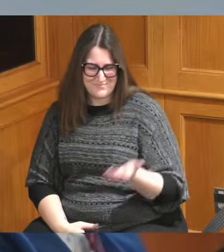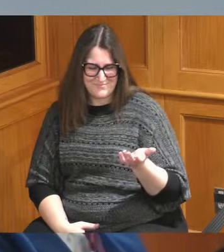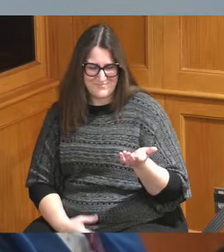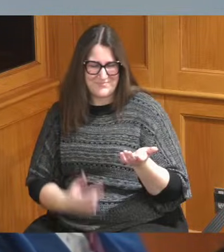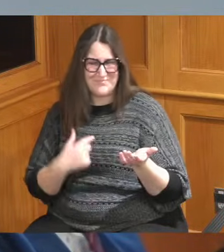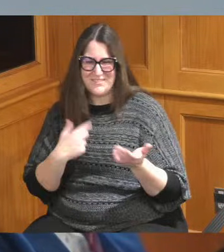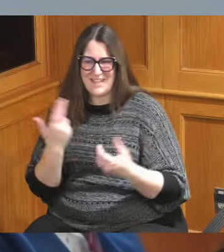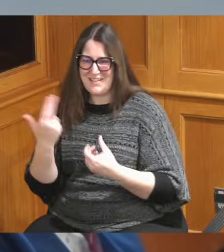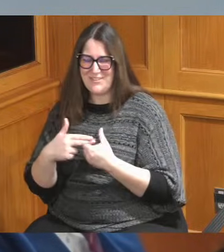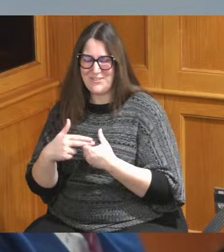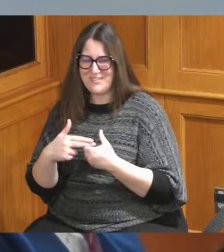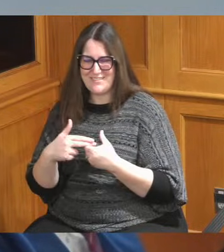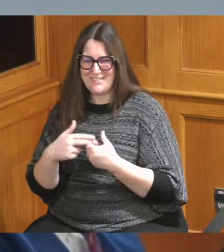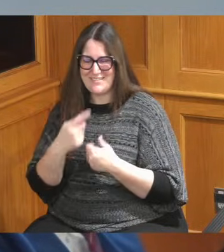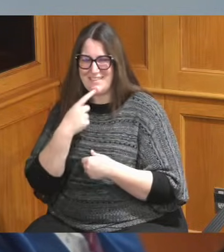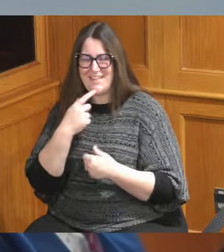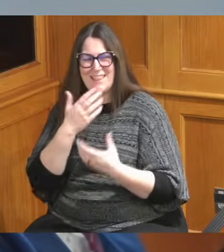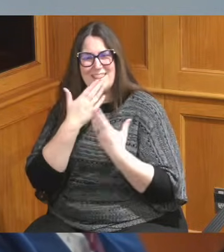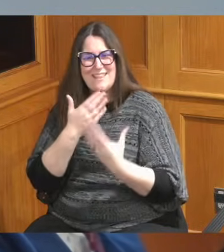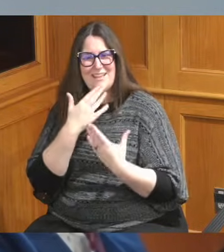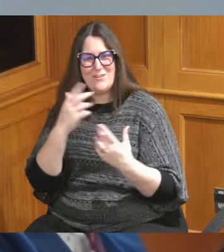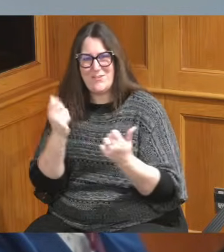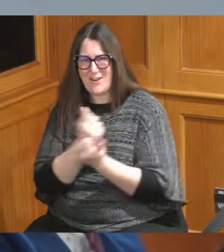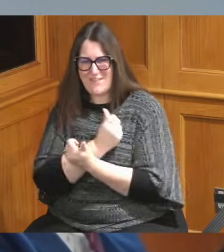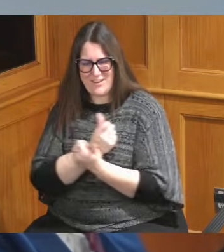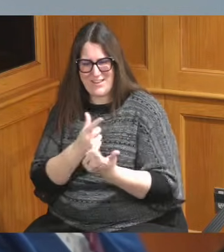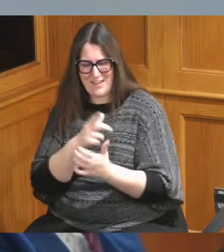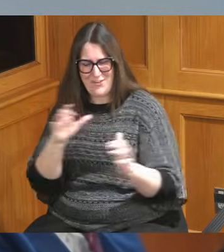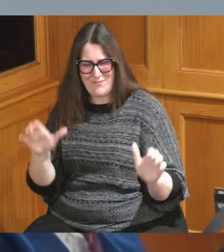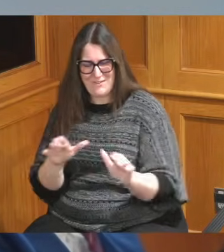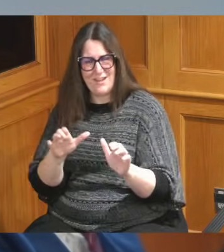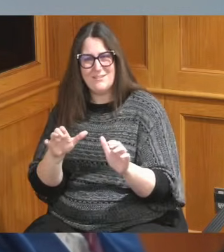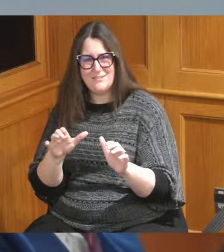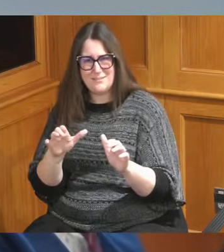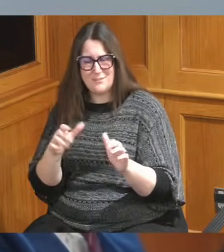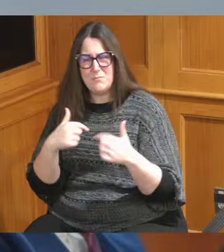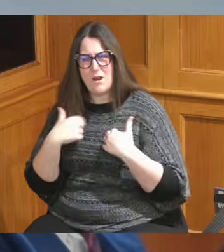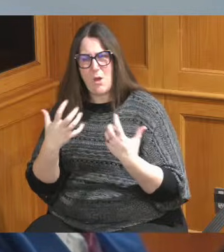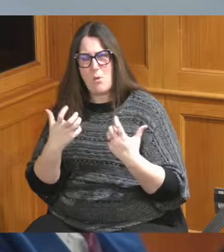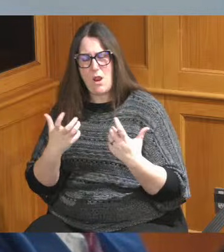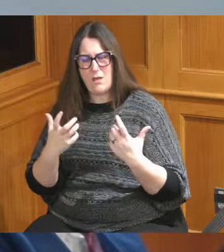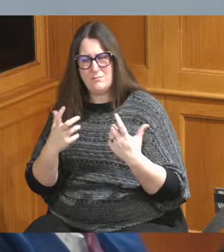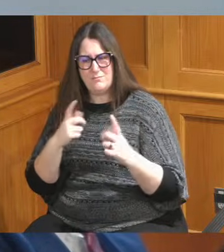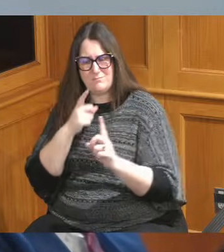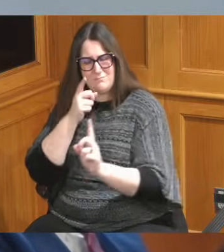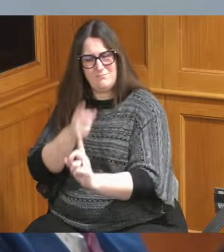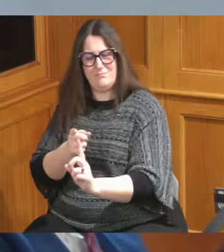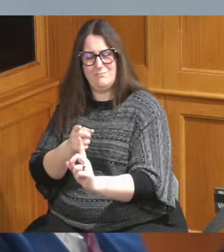thank you for all the work that you've done. but what I want to point out more than anything